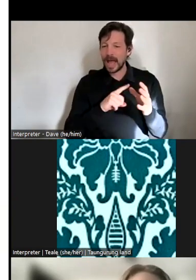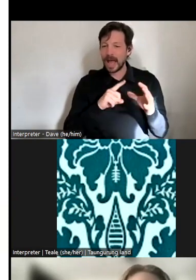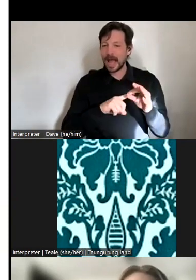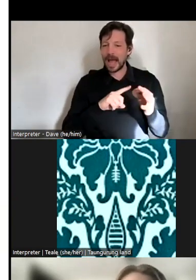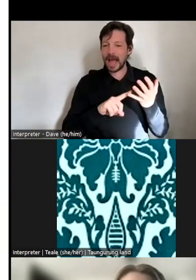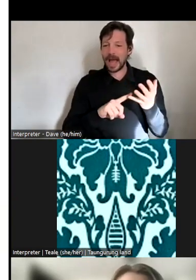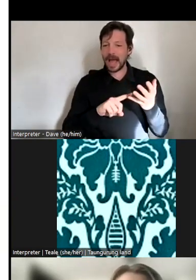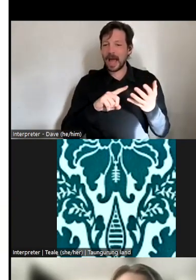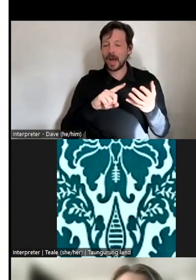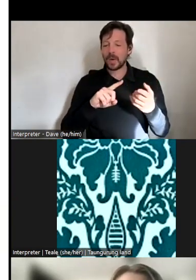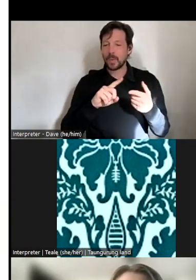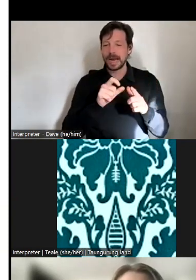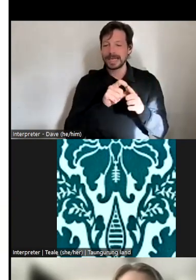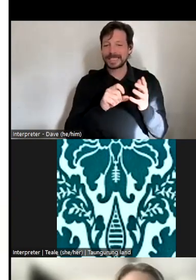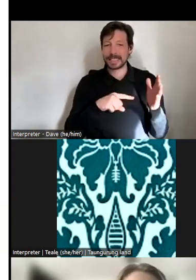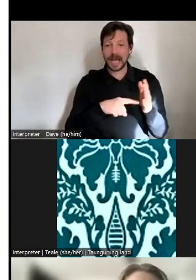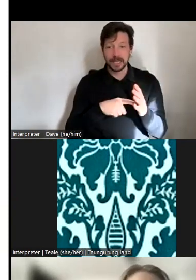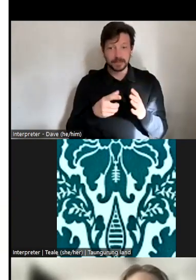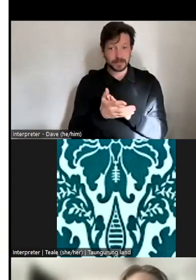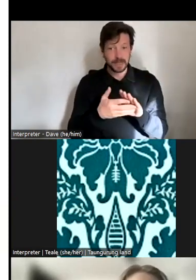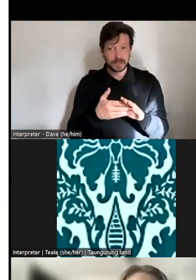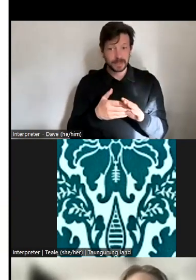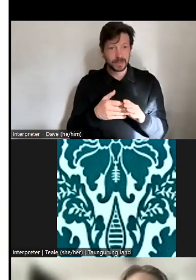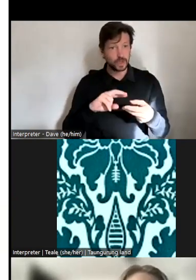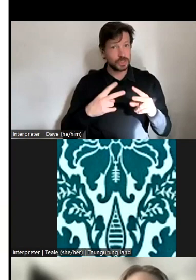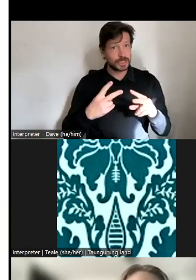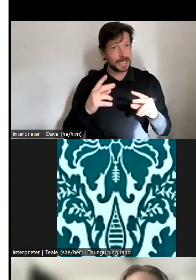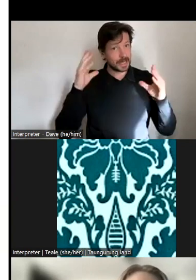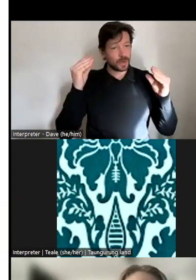So that's a really good question. What that is is an appearance on the MRI.